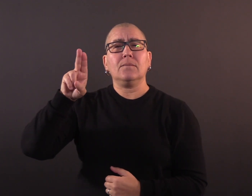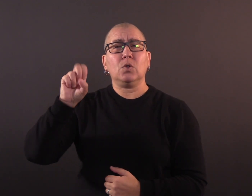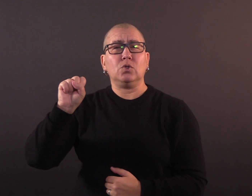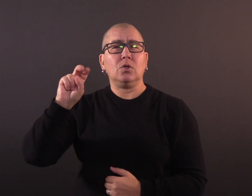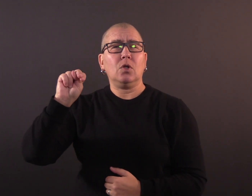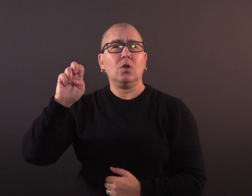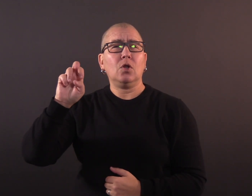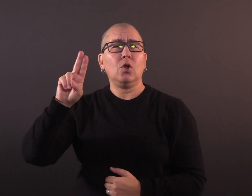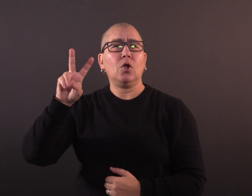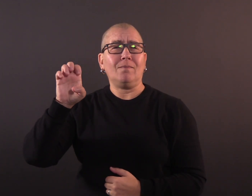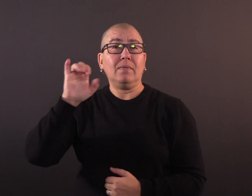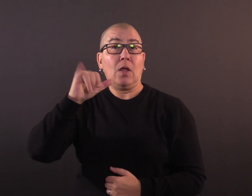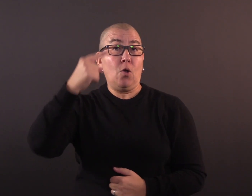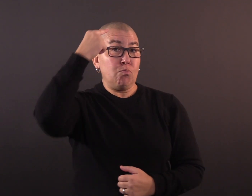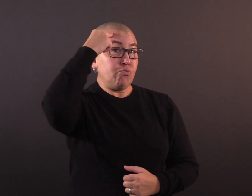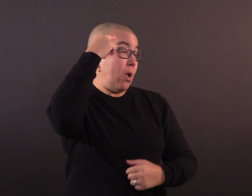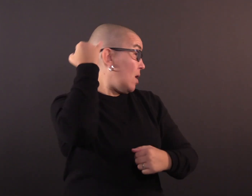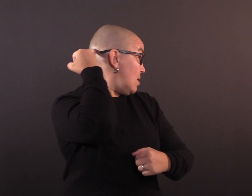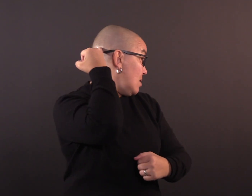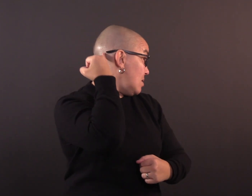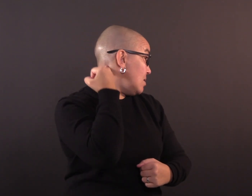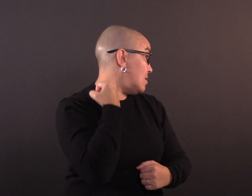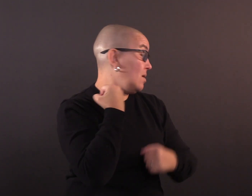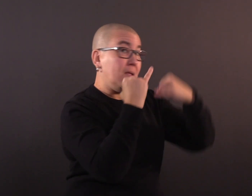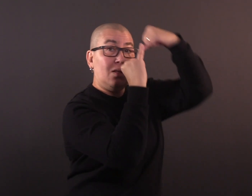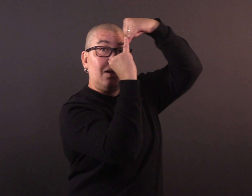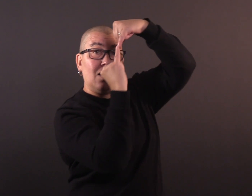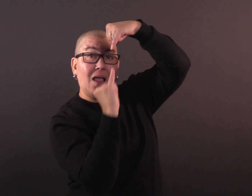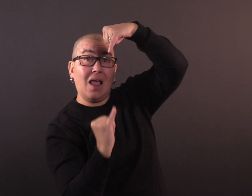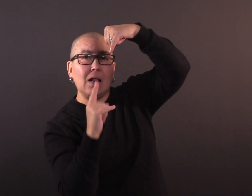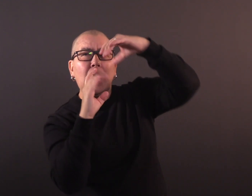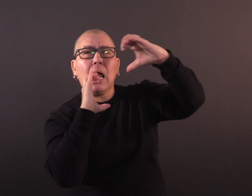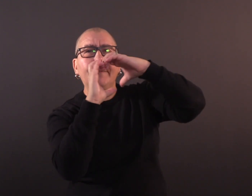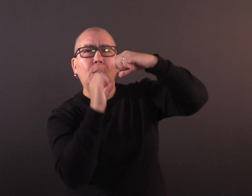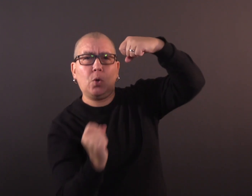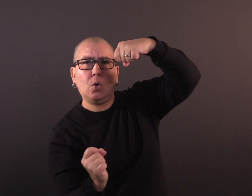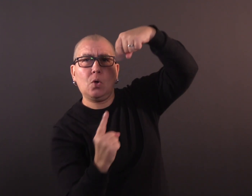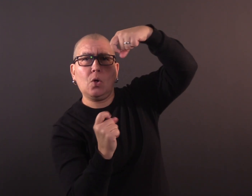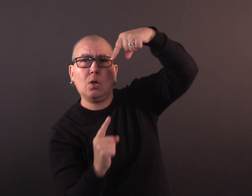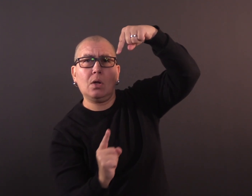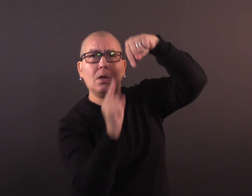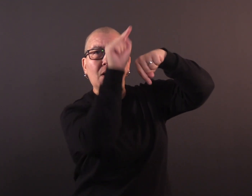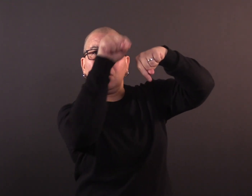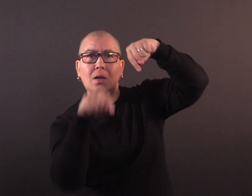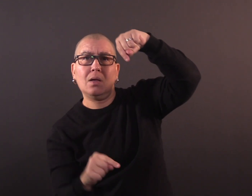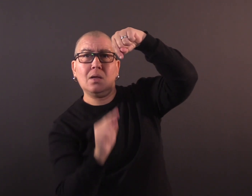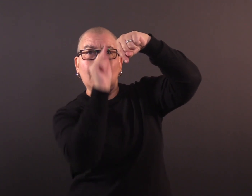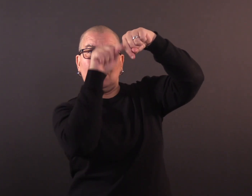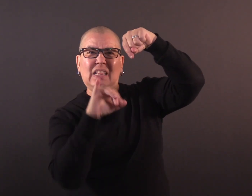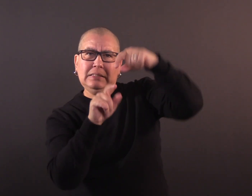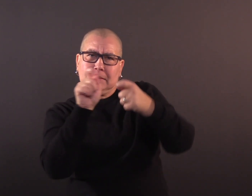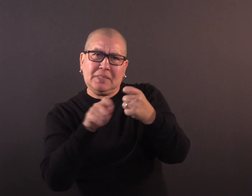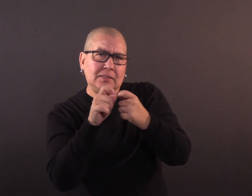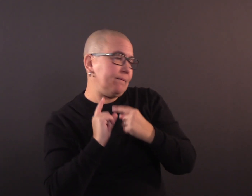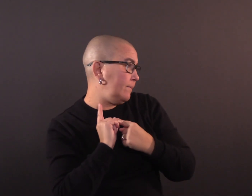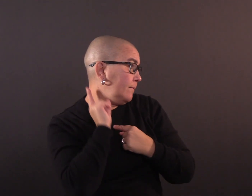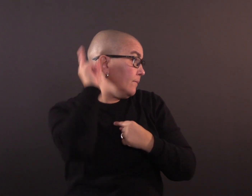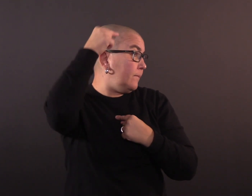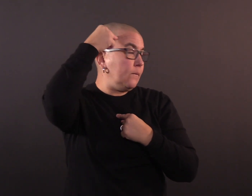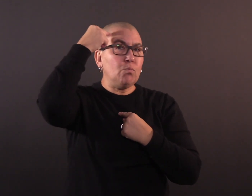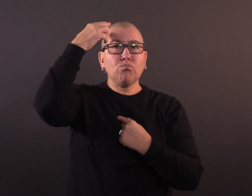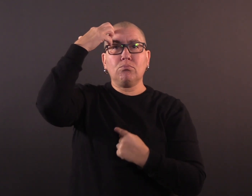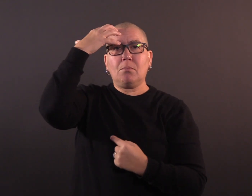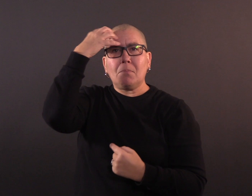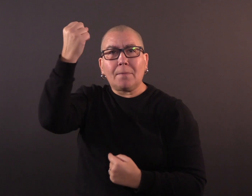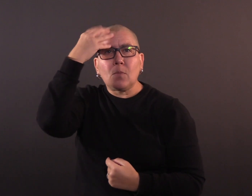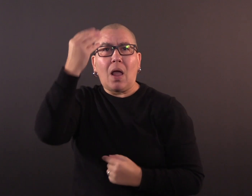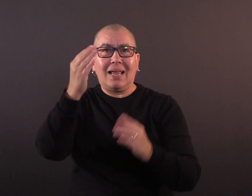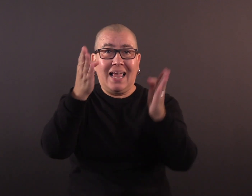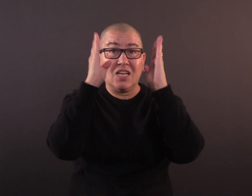which carries signals between the body and brain that are important to memory and attention.